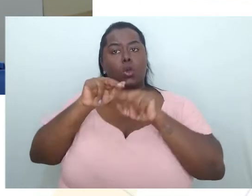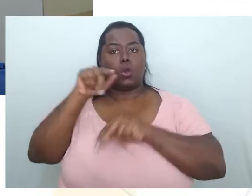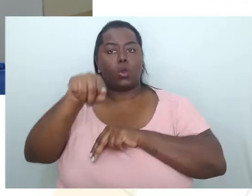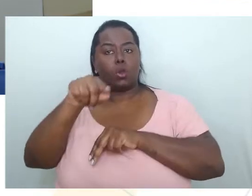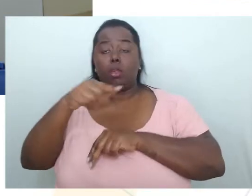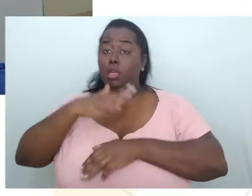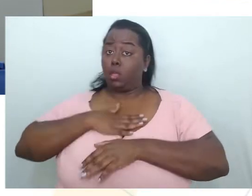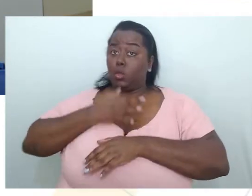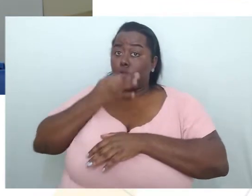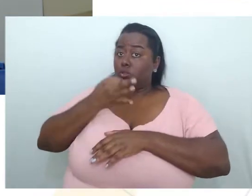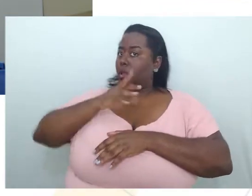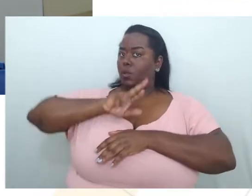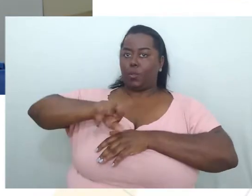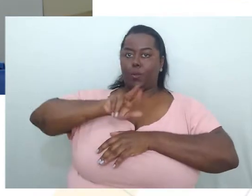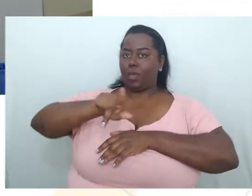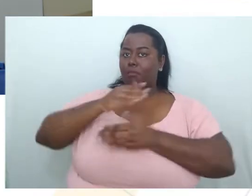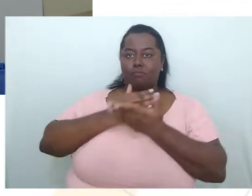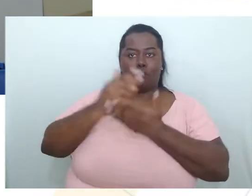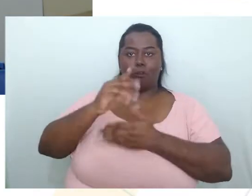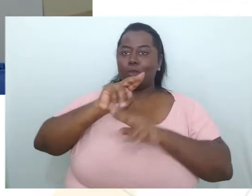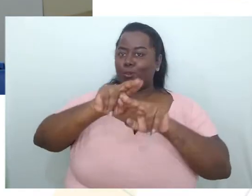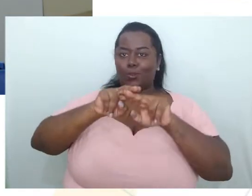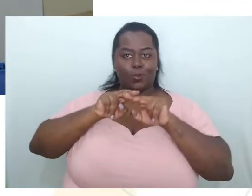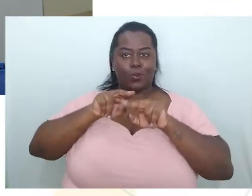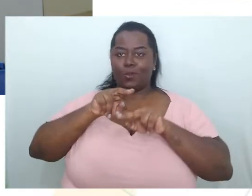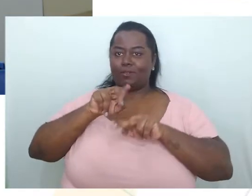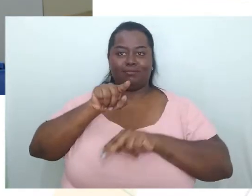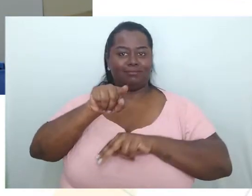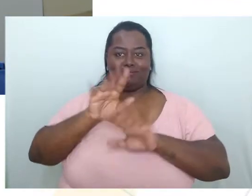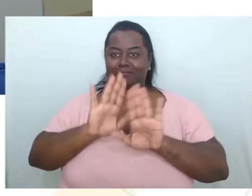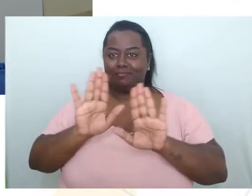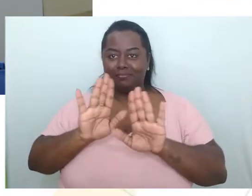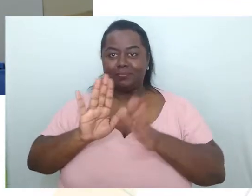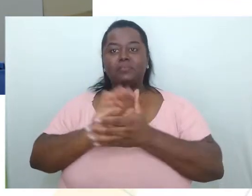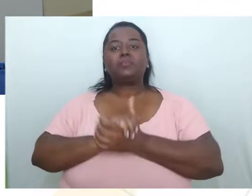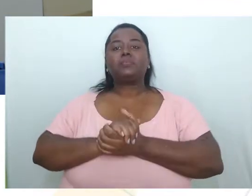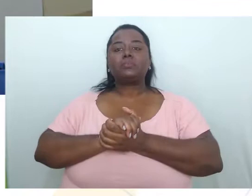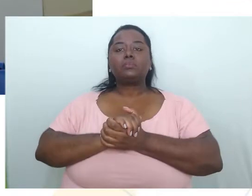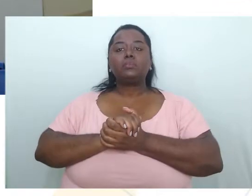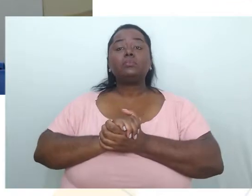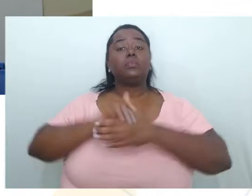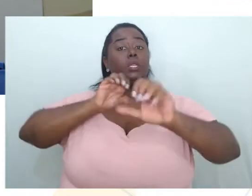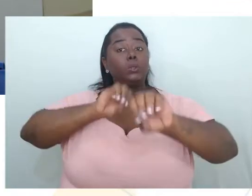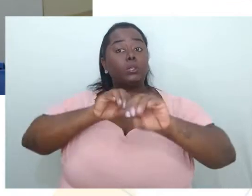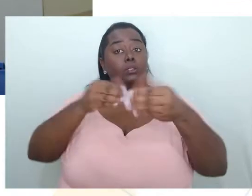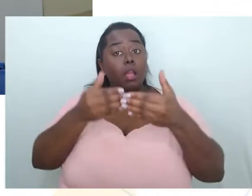wasn't the beginning of open education, that open education for people like you